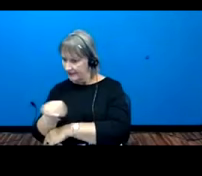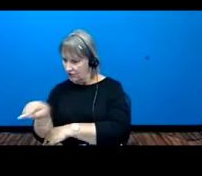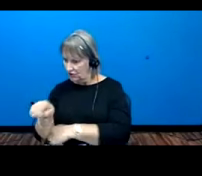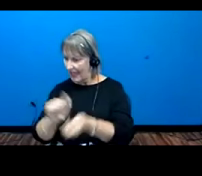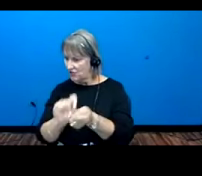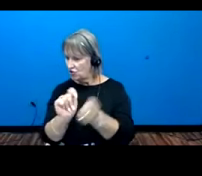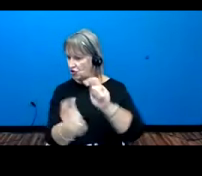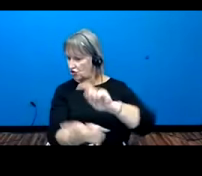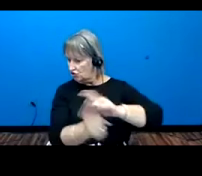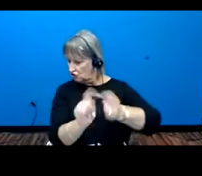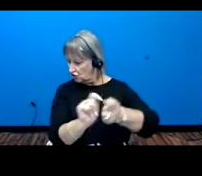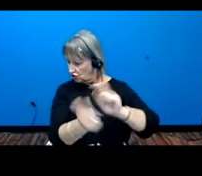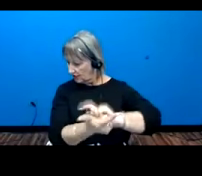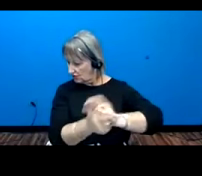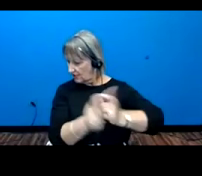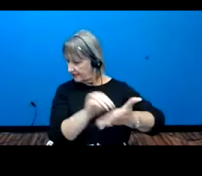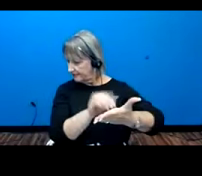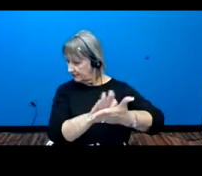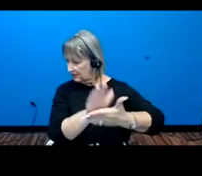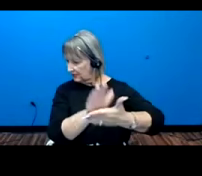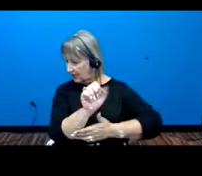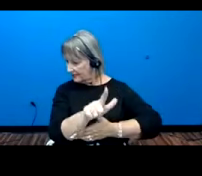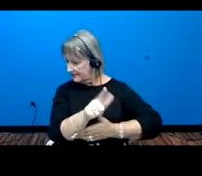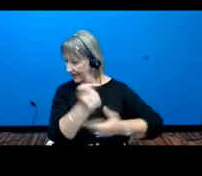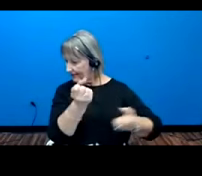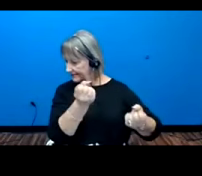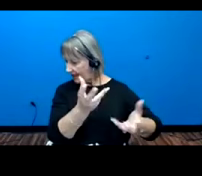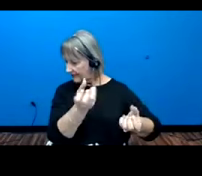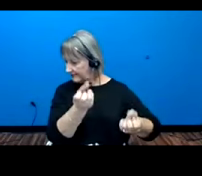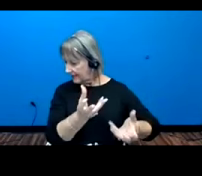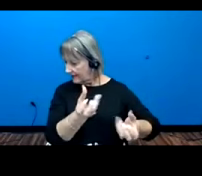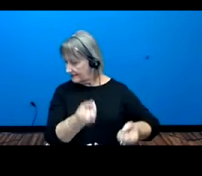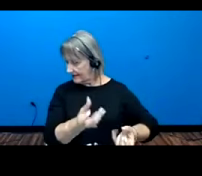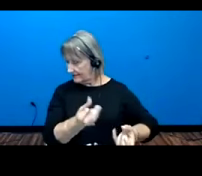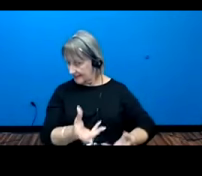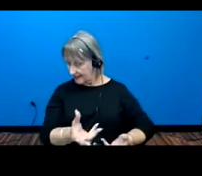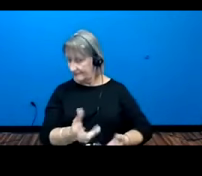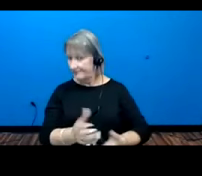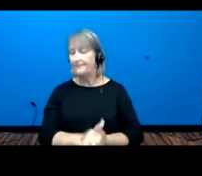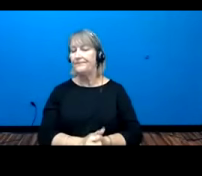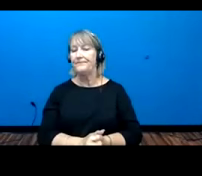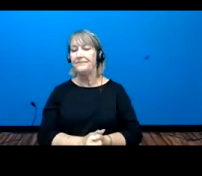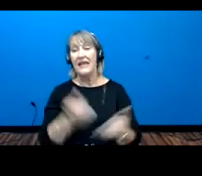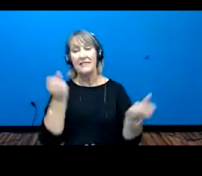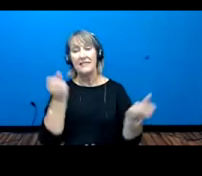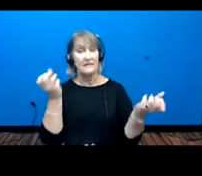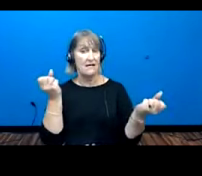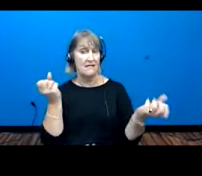and that's very important for use by the video interpreter. These signs, obviously it's important to get